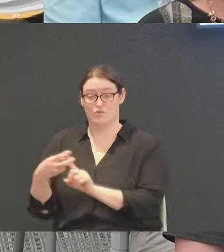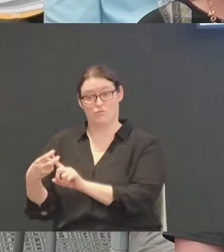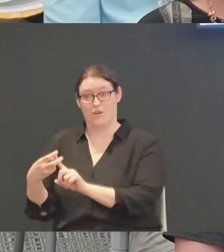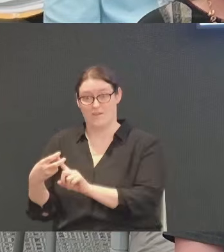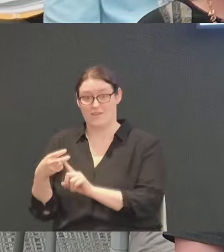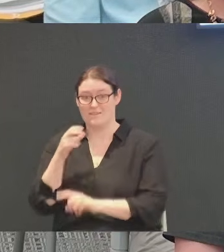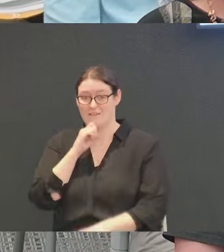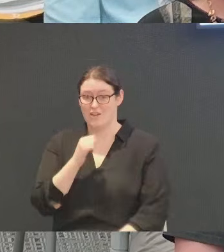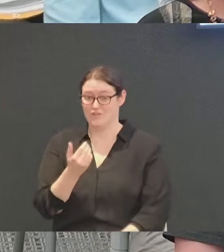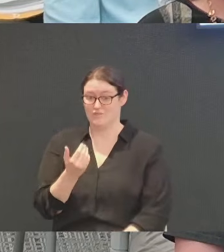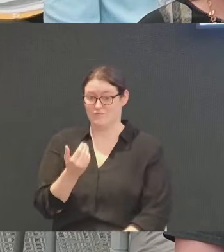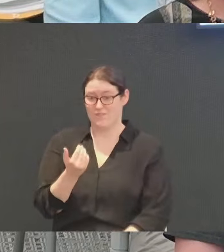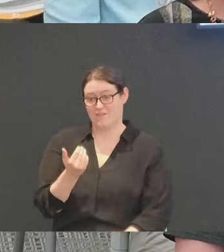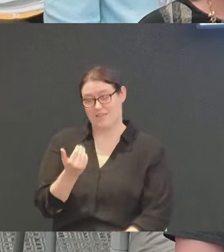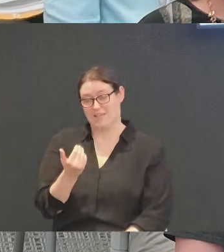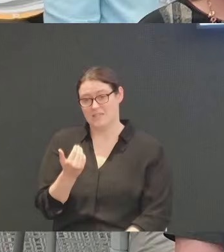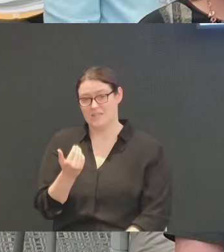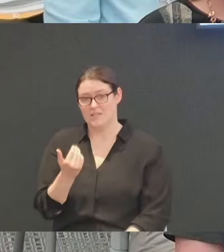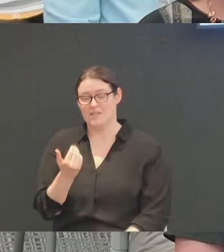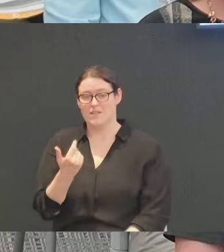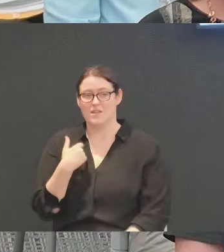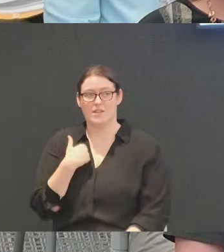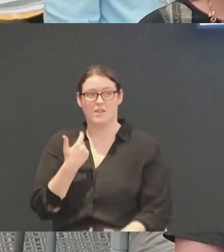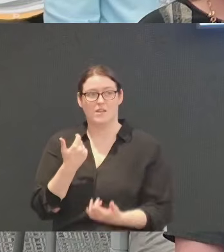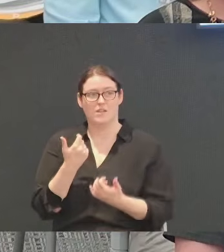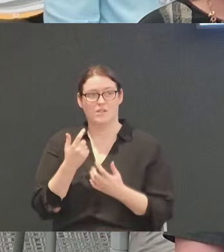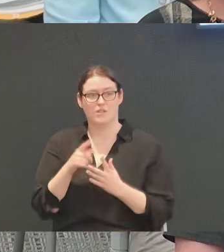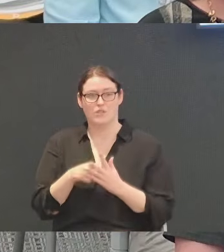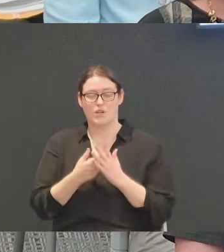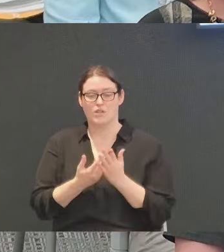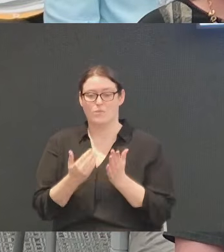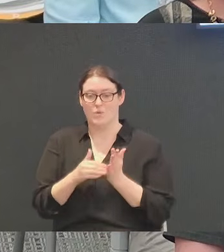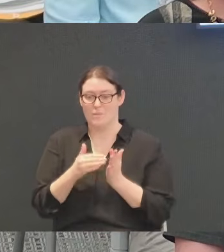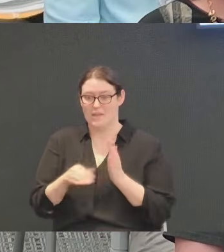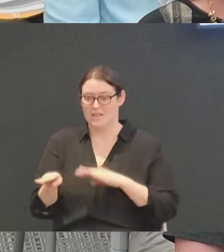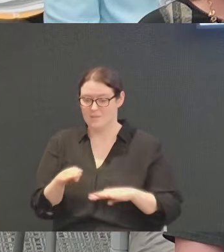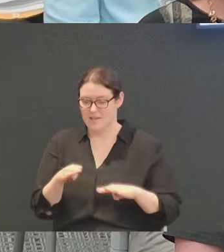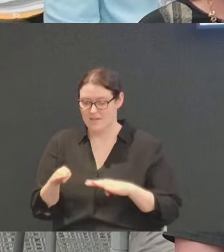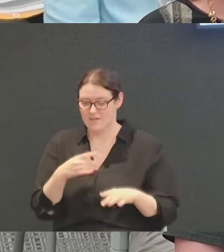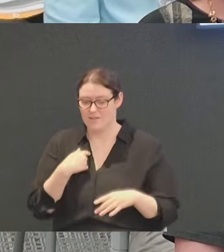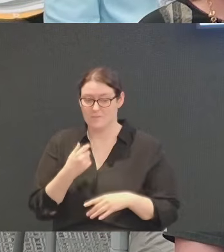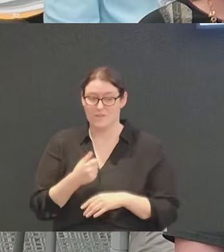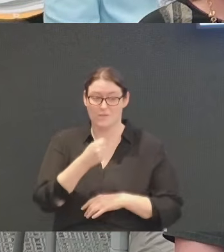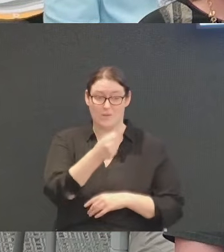old. And I started to repeat those behaviors because when I got into independent living,